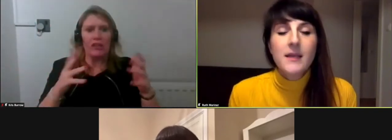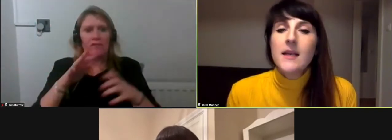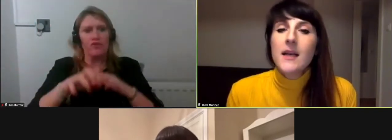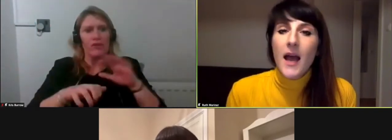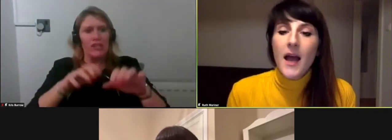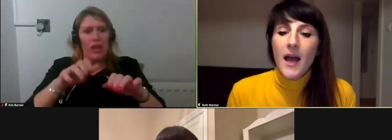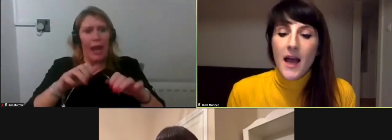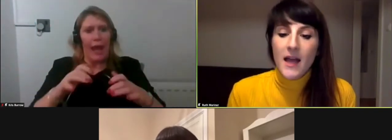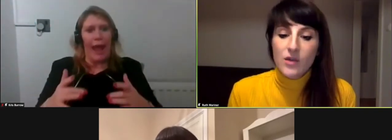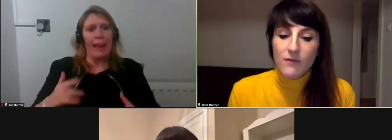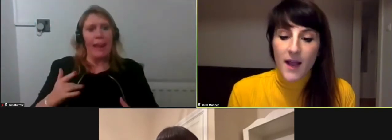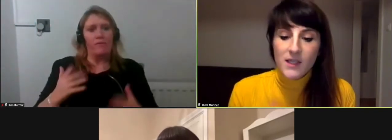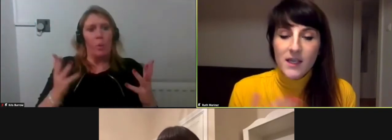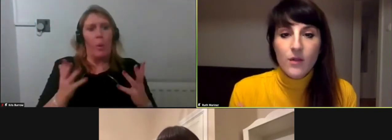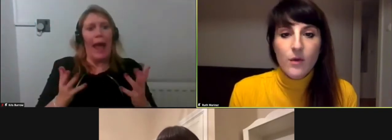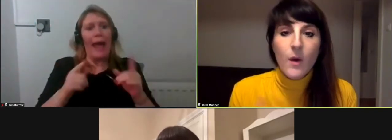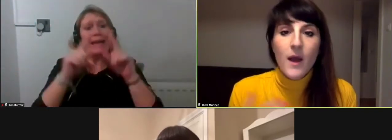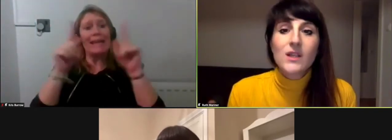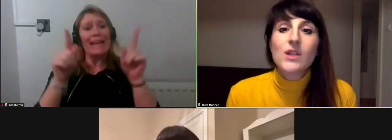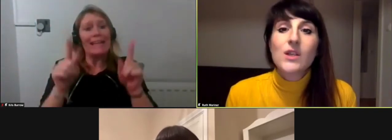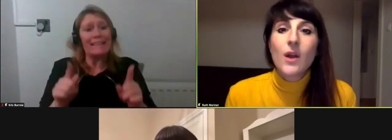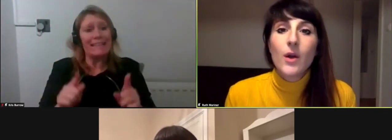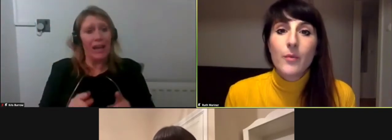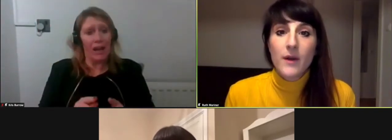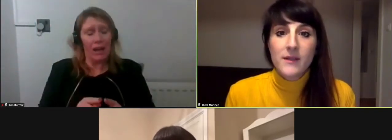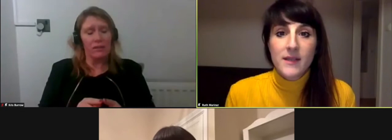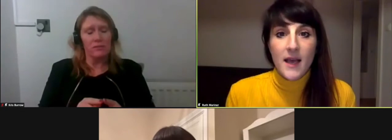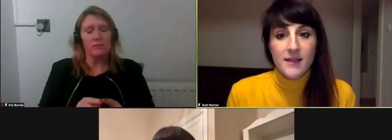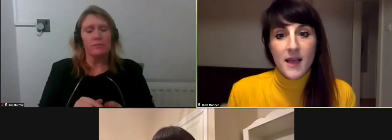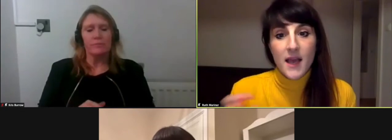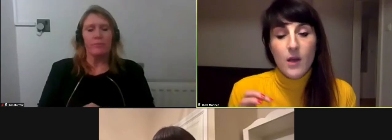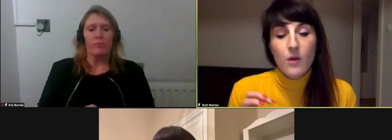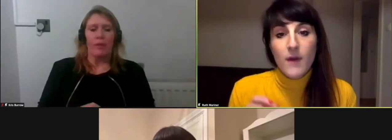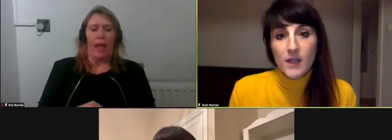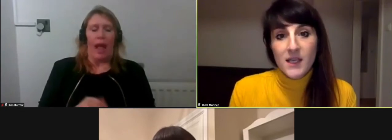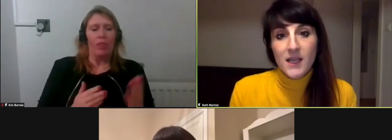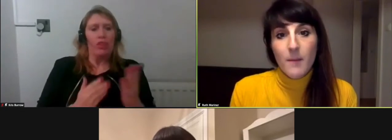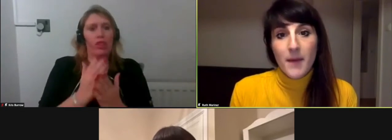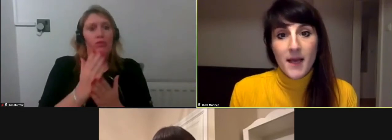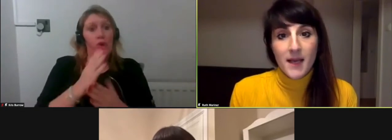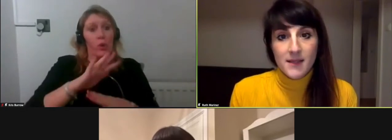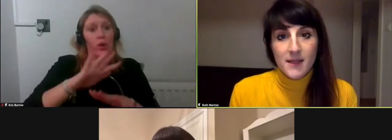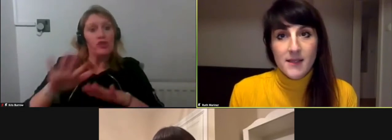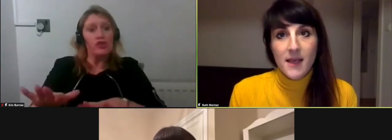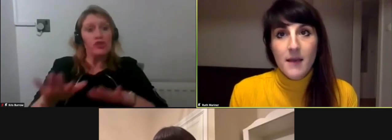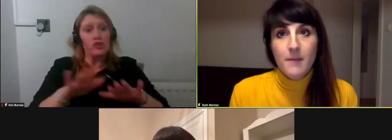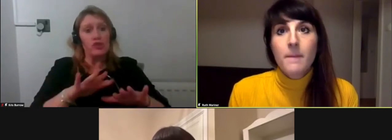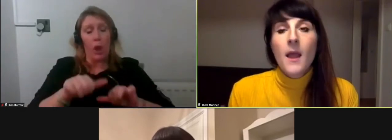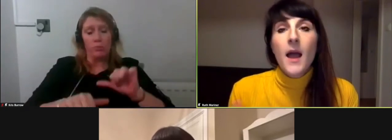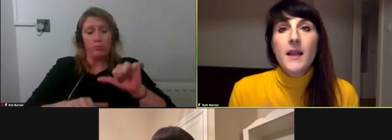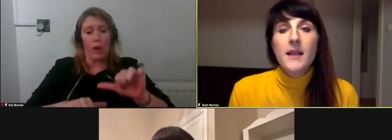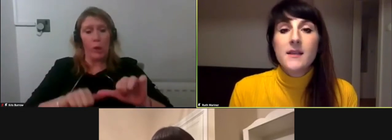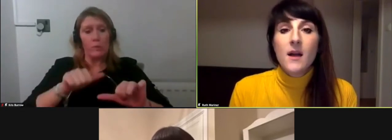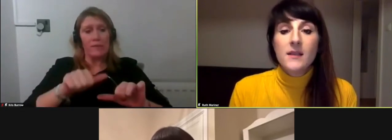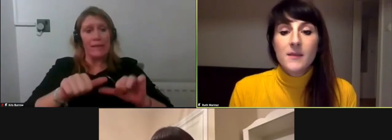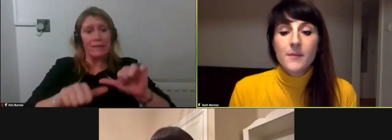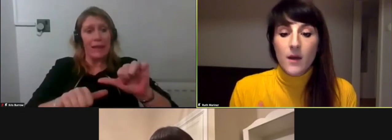Kashmir, then through quite a slow process they gradually went back into the sea. It